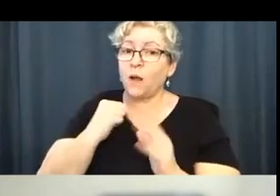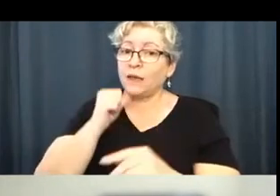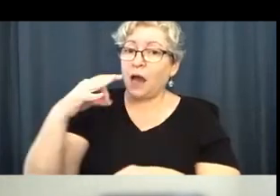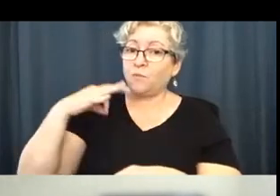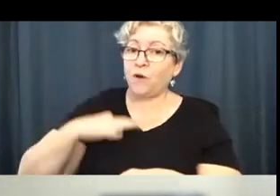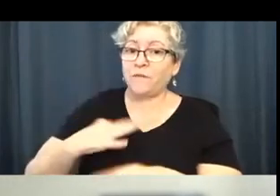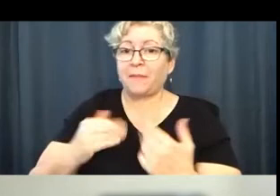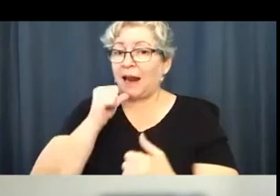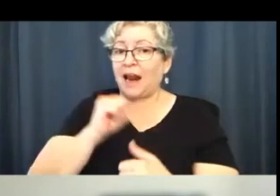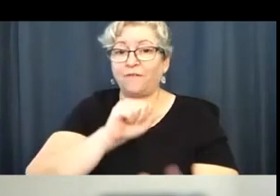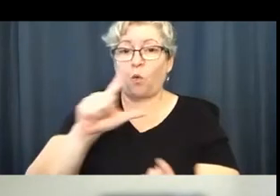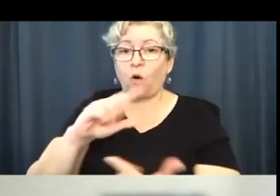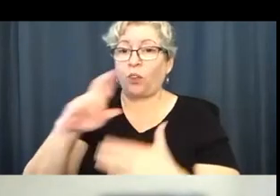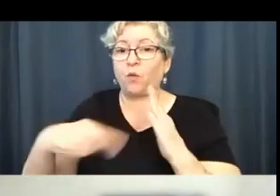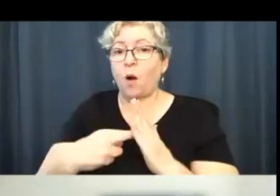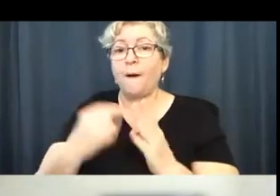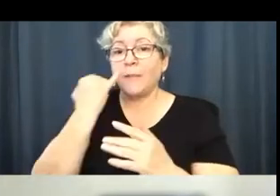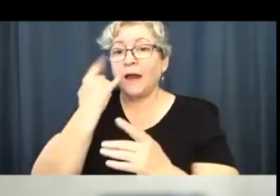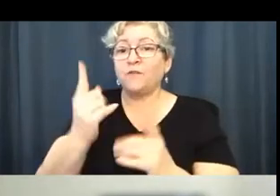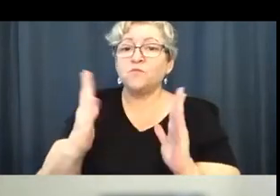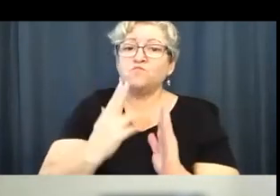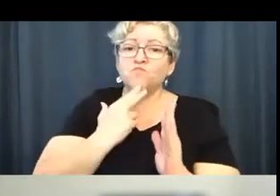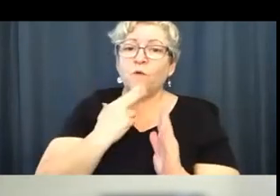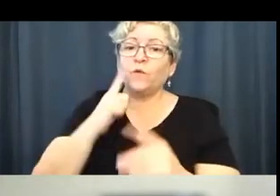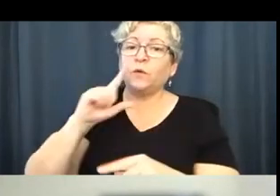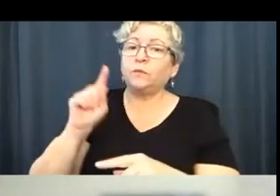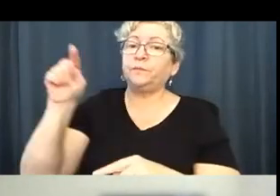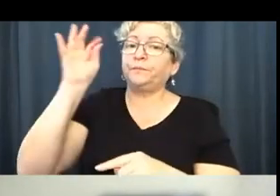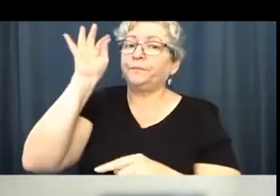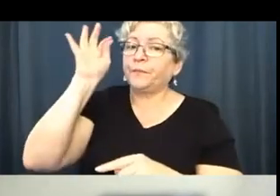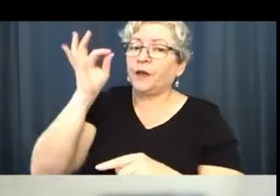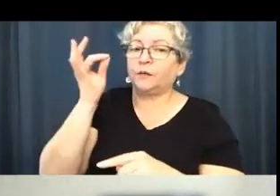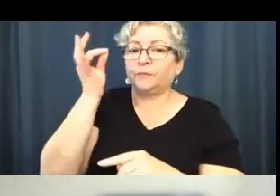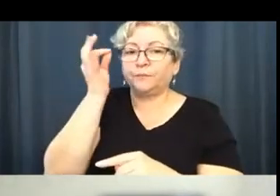so you can communicate with maybe a third-party that's doing it, just to be aware of some of this. So we're gonna go ,